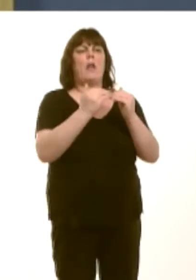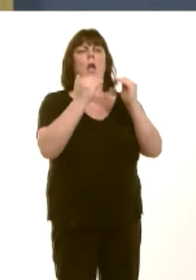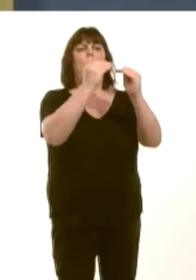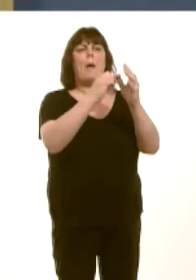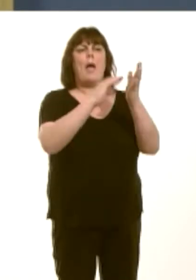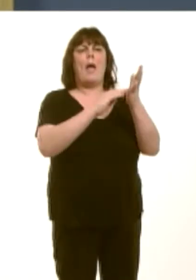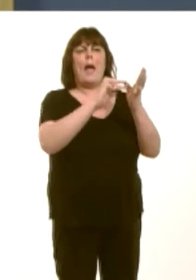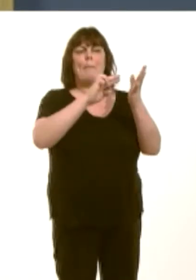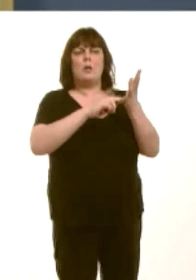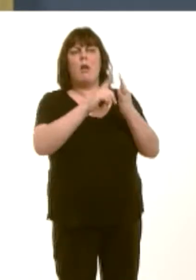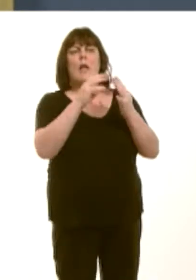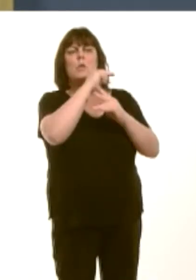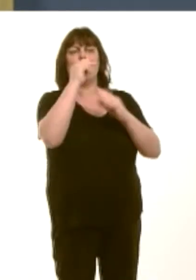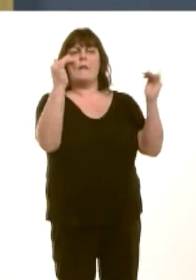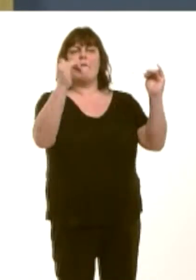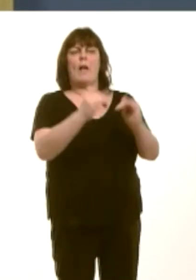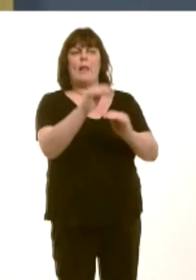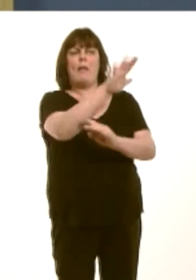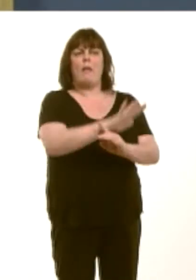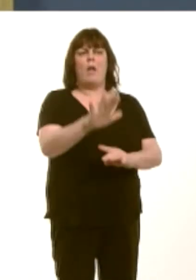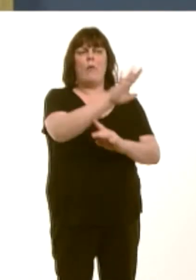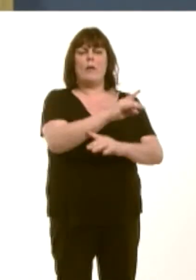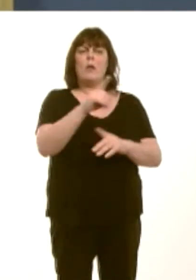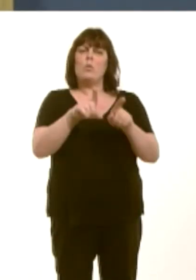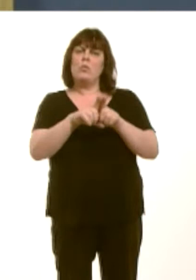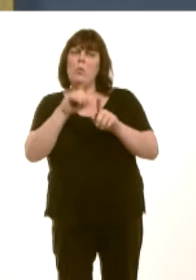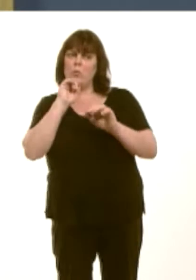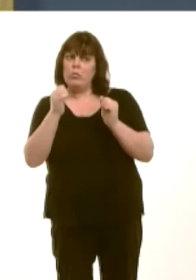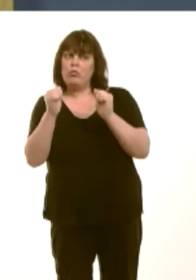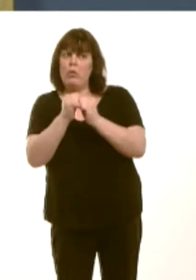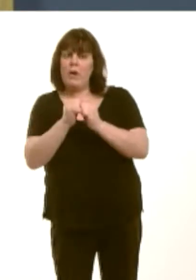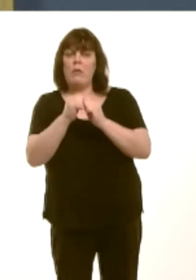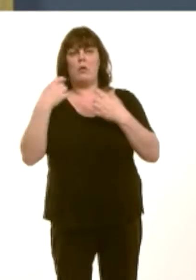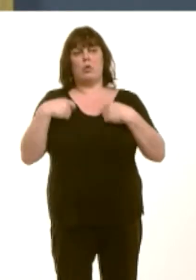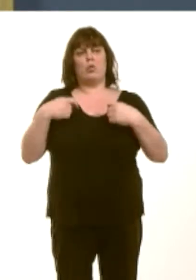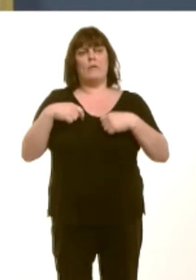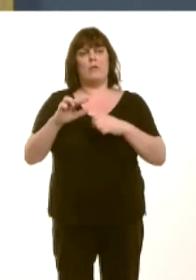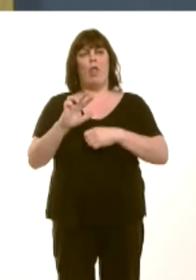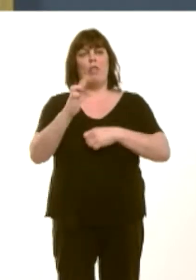Do you also concur with me that social services and the third sector must also co-operate